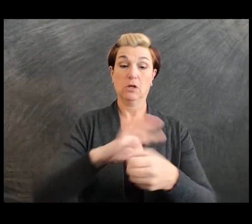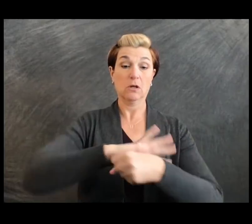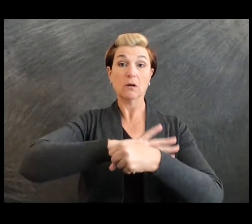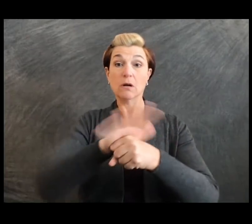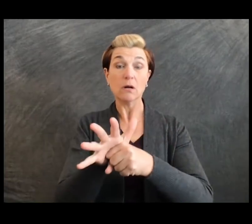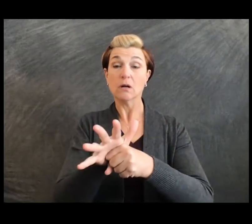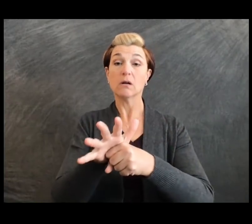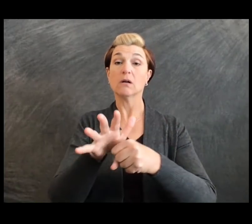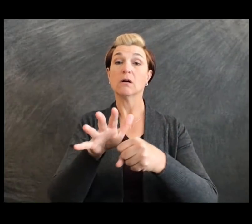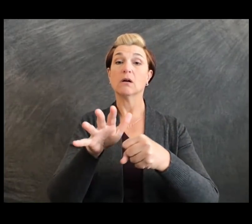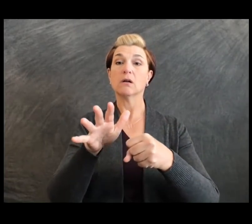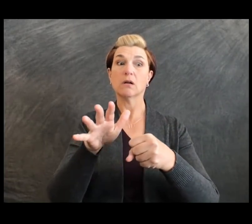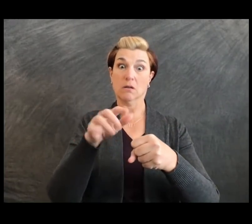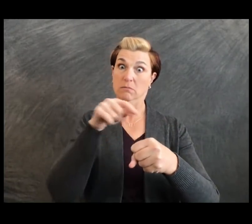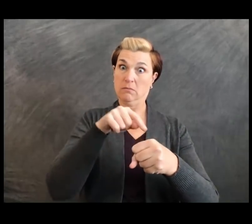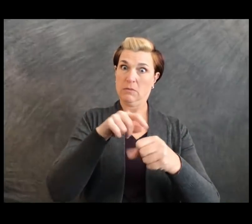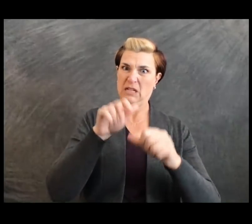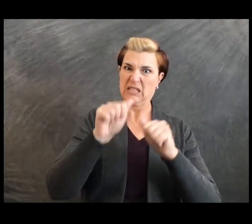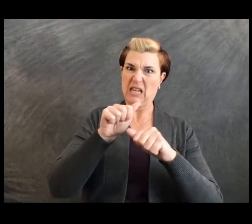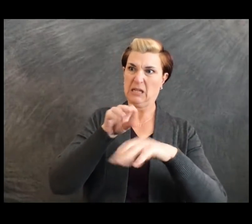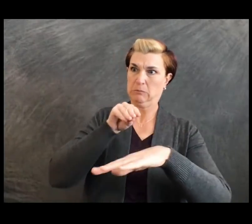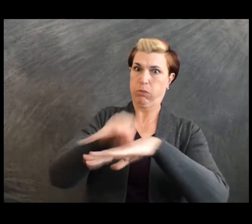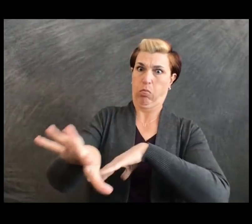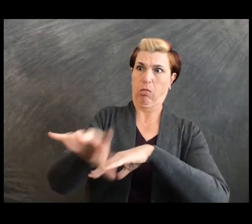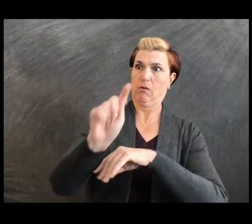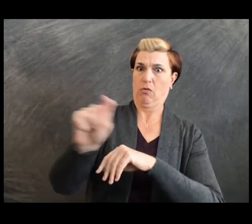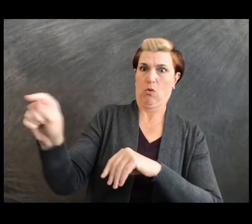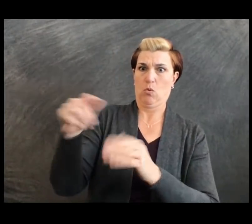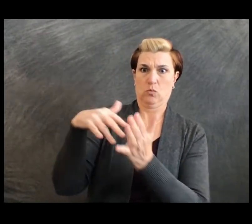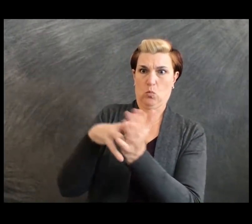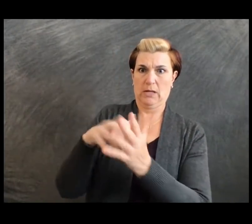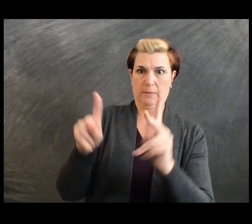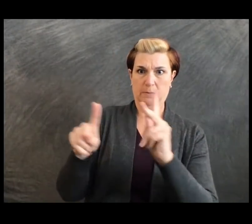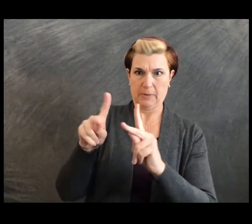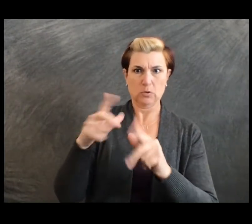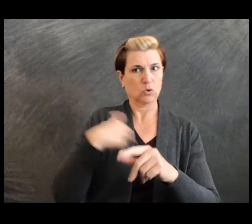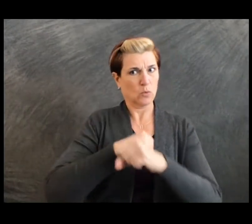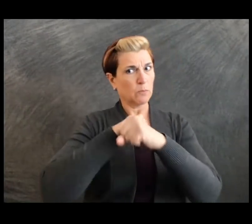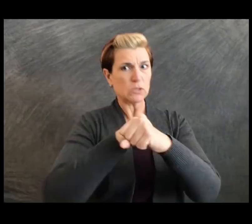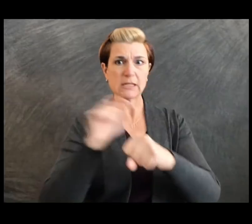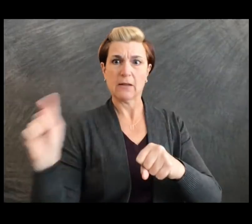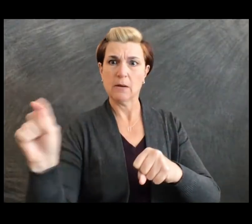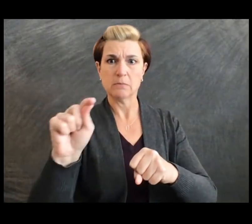vulnerable as the president said we we've been we've almost been overwhelmed